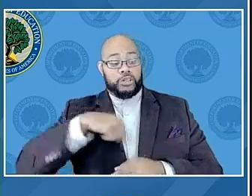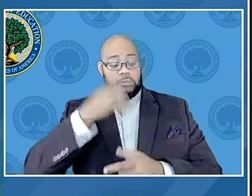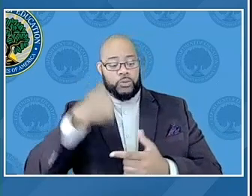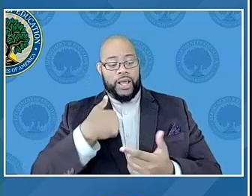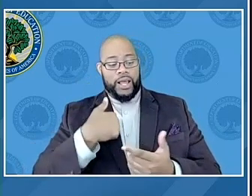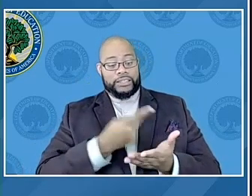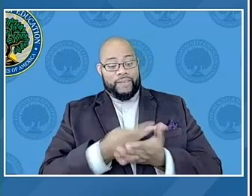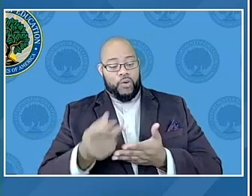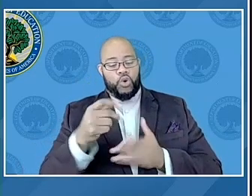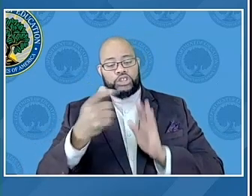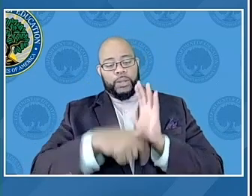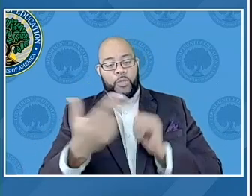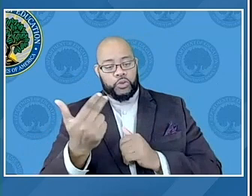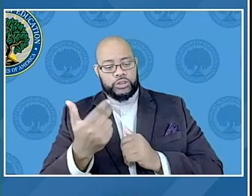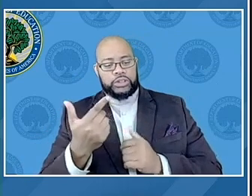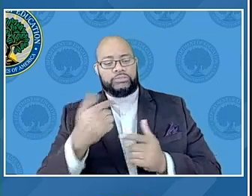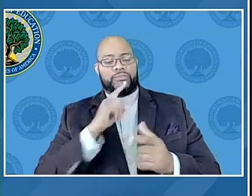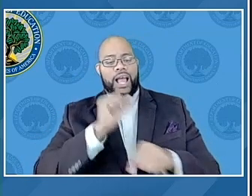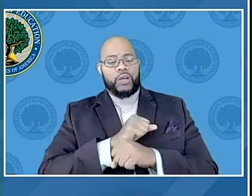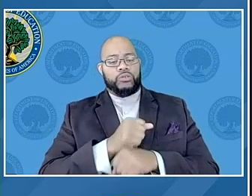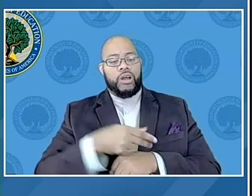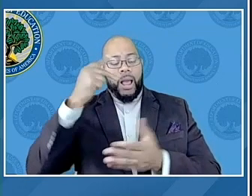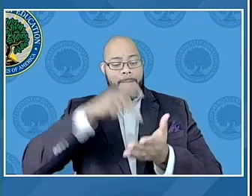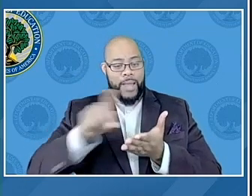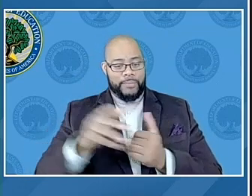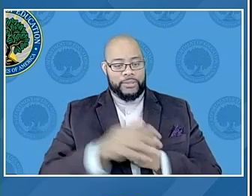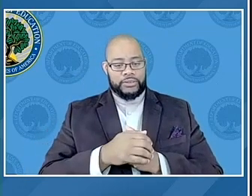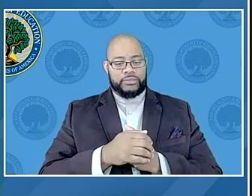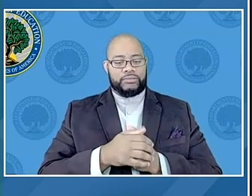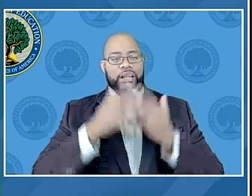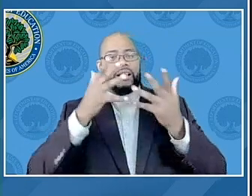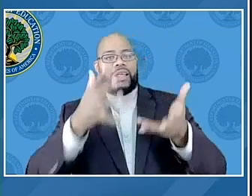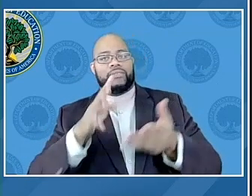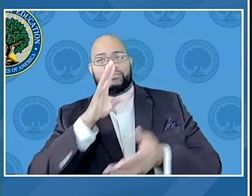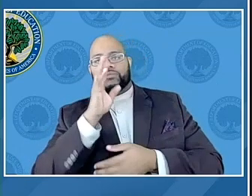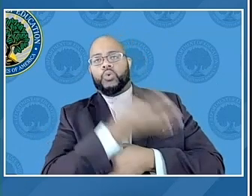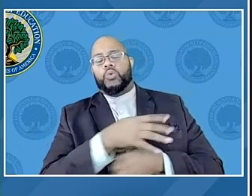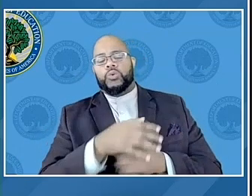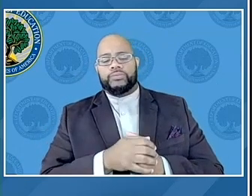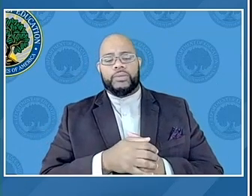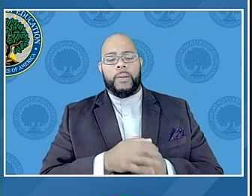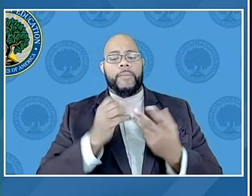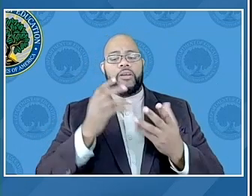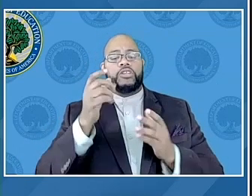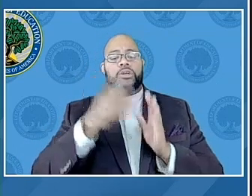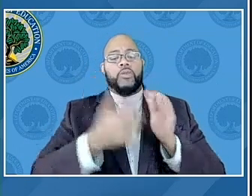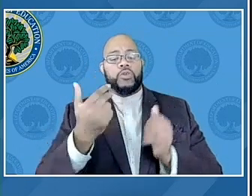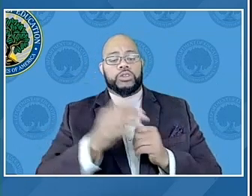13 with actual high payments, we're left behind. Learning the chapter 13 and default payments are not going to be